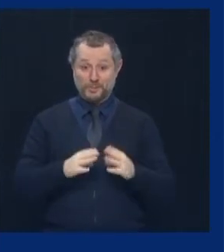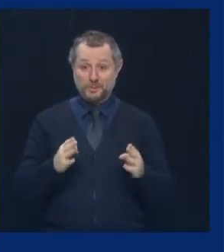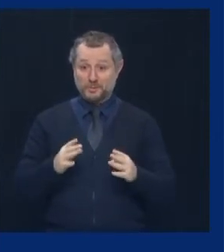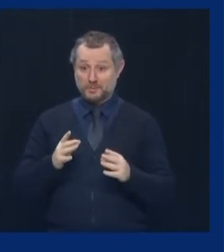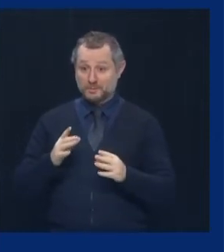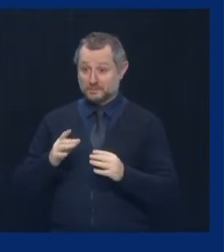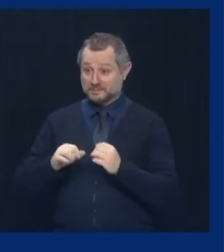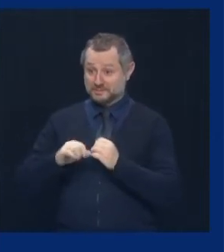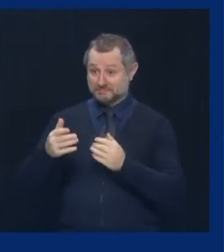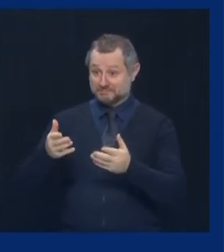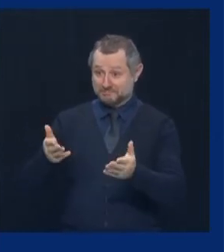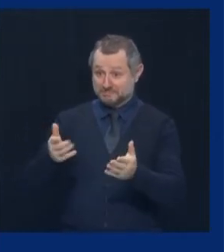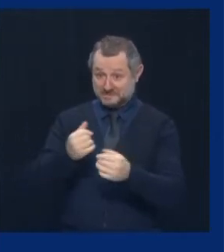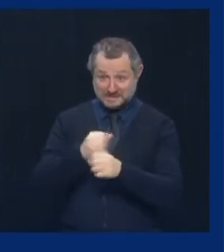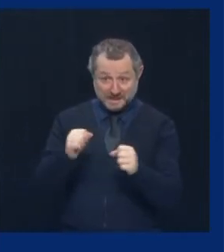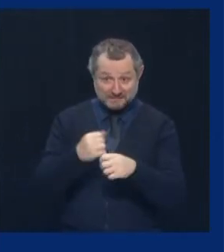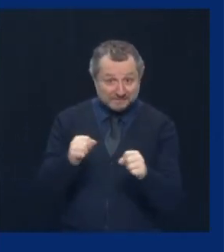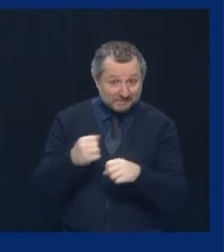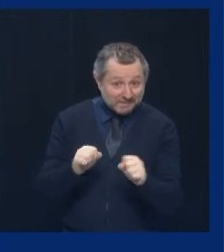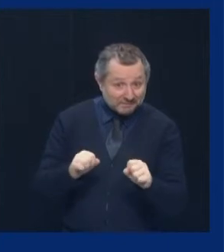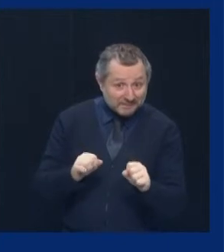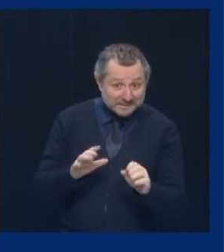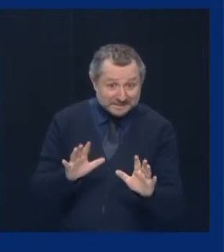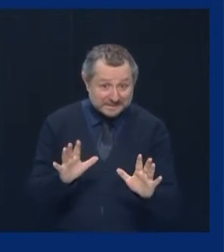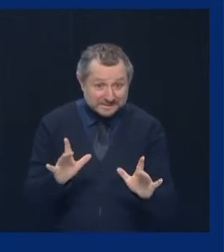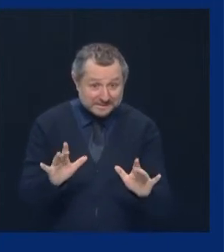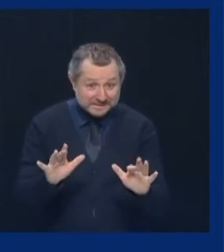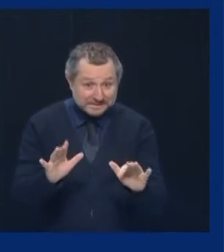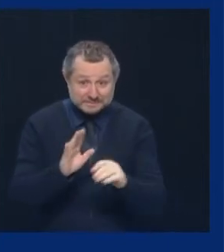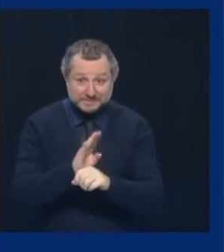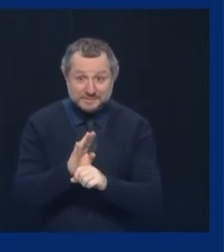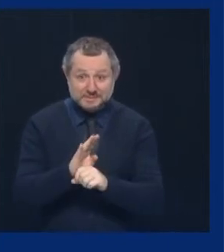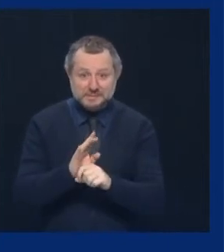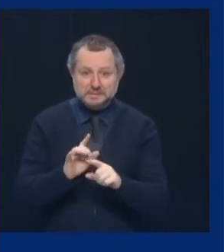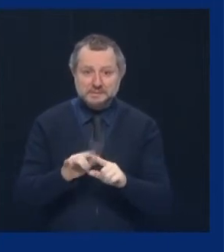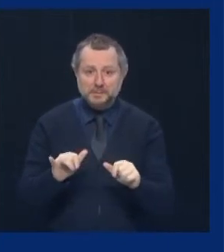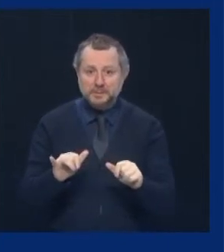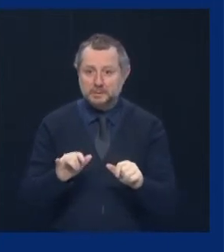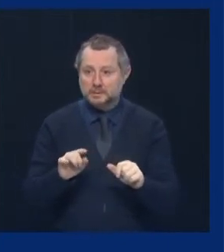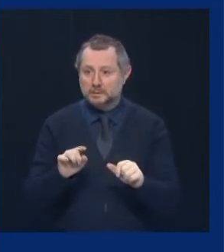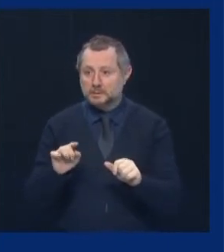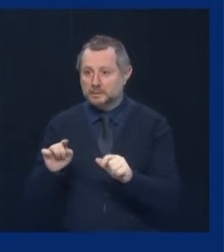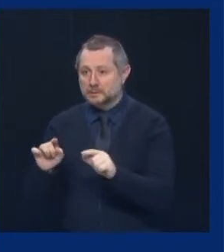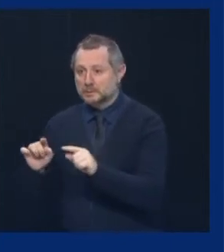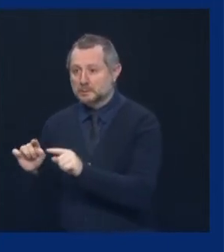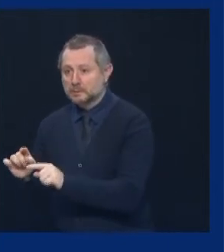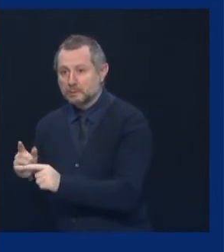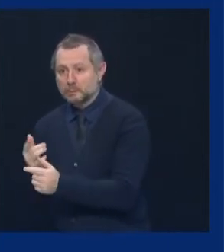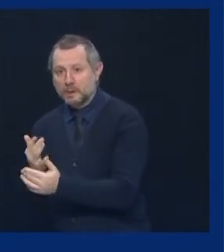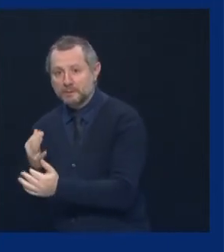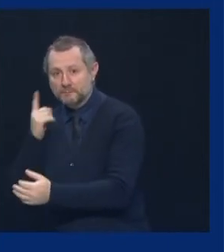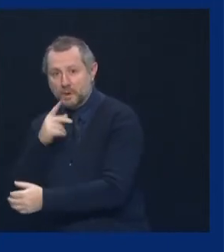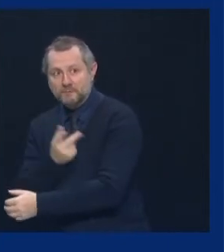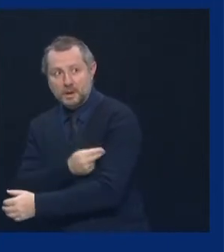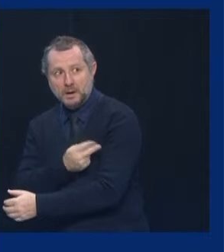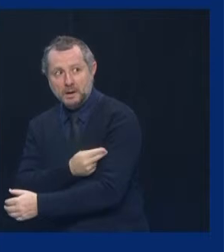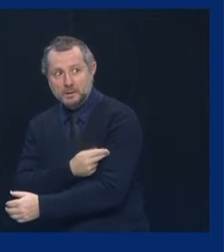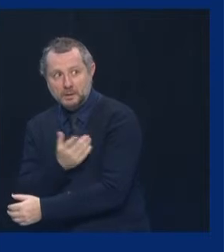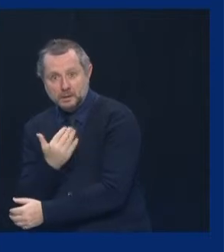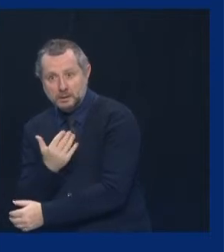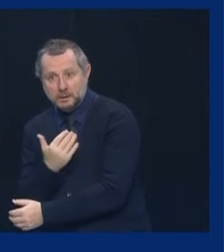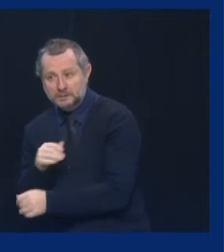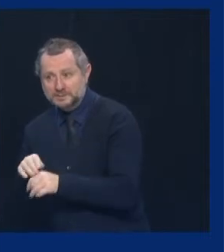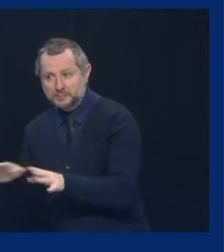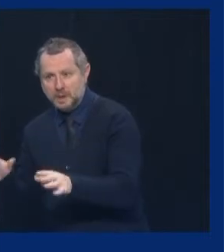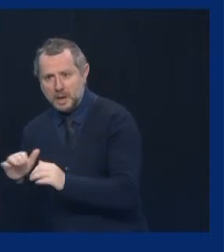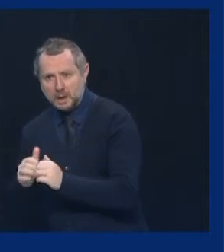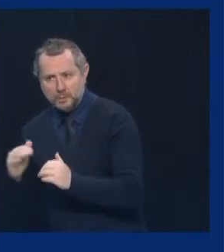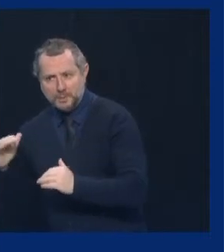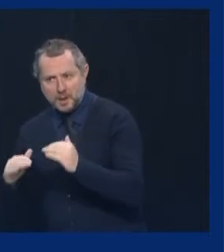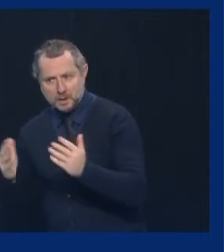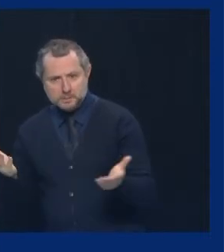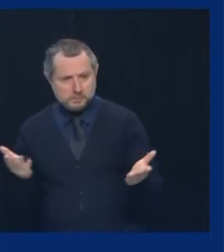HOW DO YOU REOPEN OR KEEP OPEN